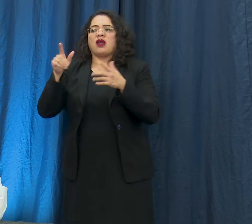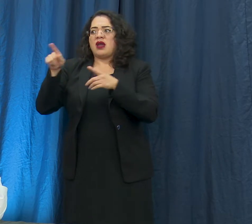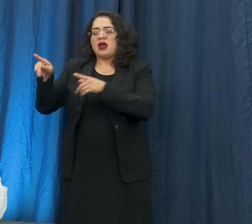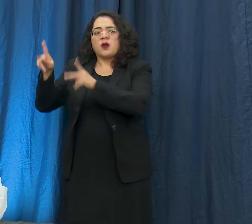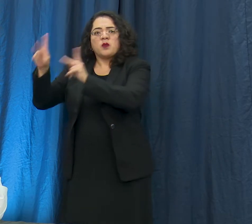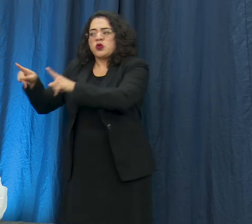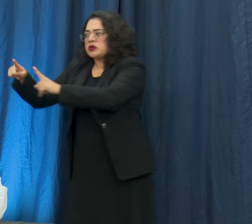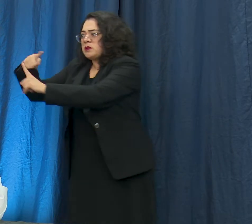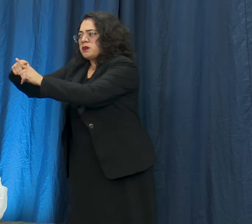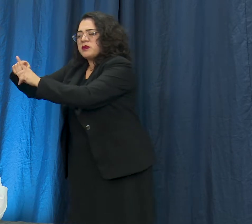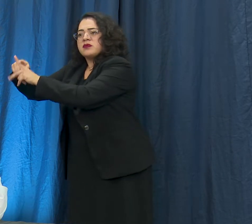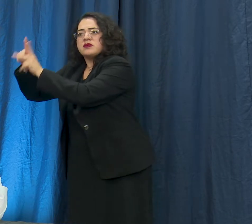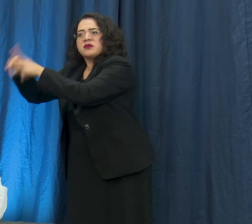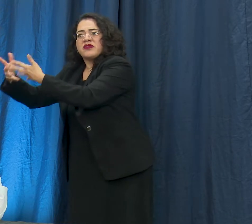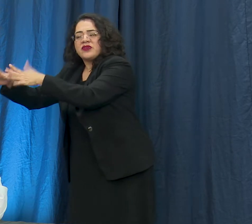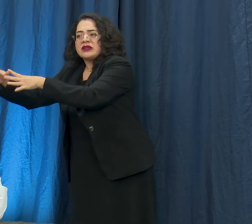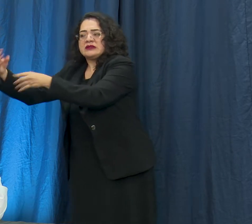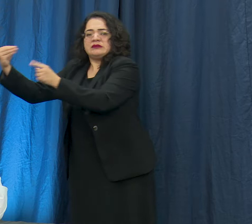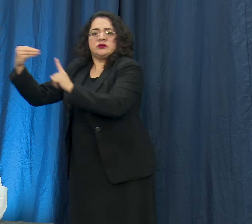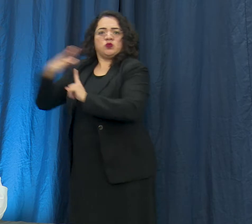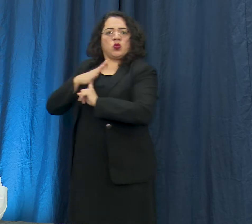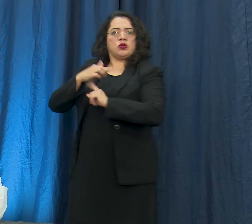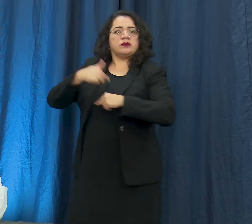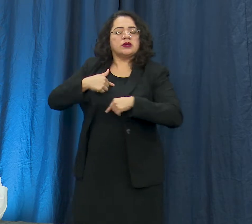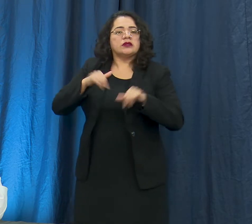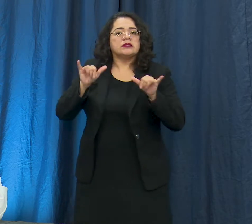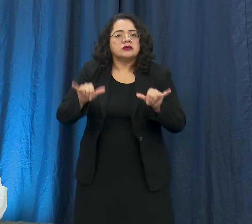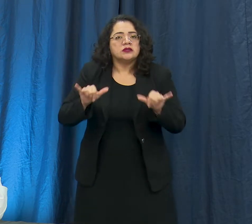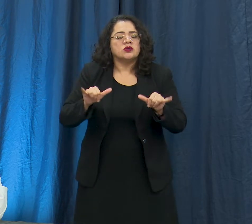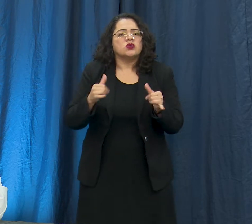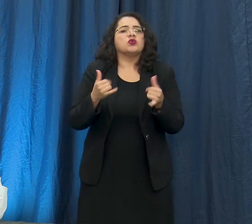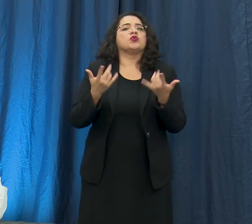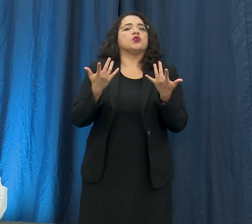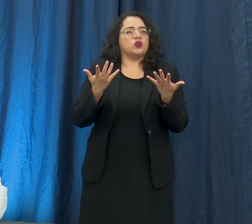exhibit signs and symptoms that are consistent with COVID-19 within 14 days